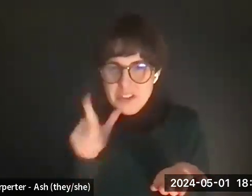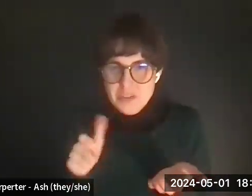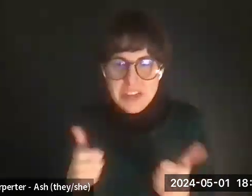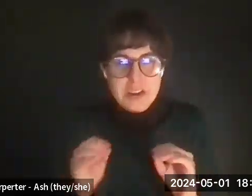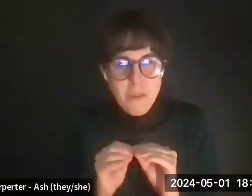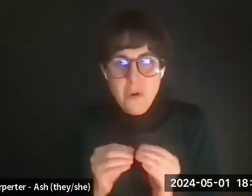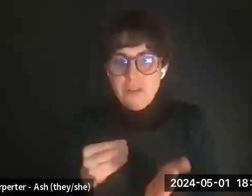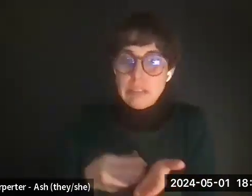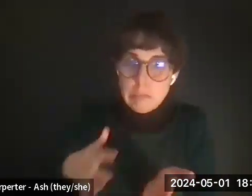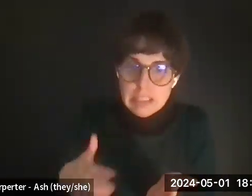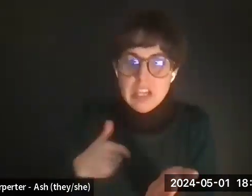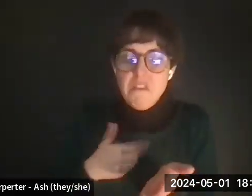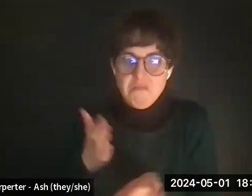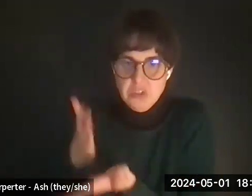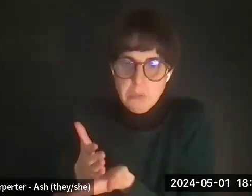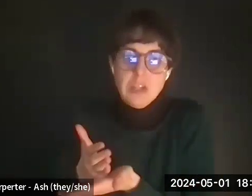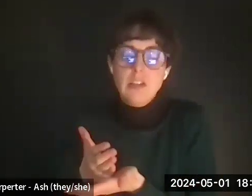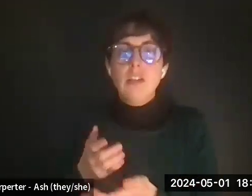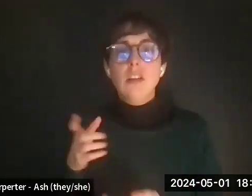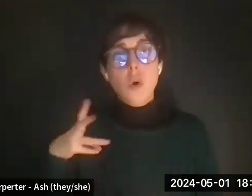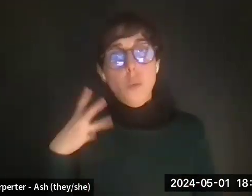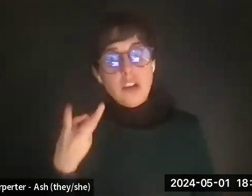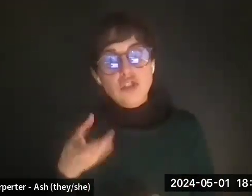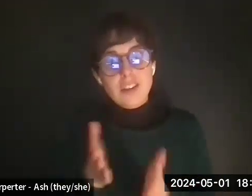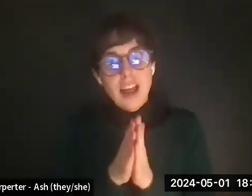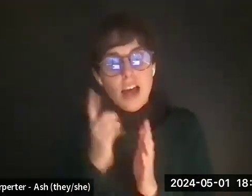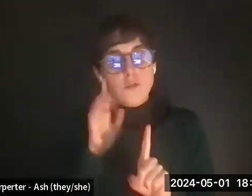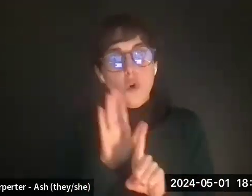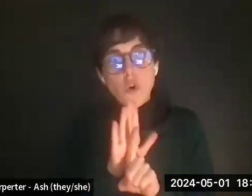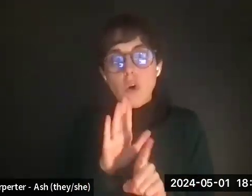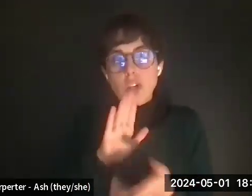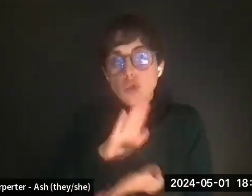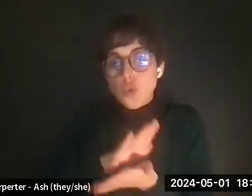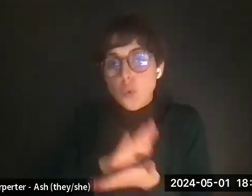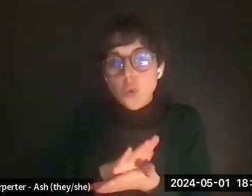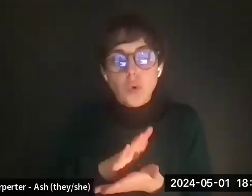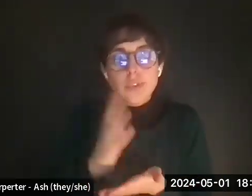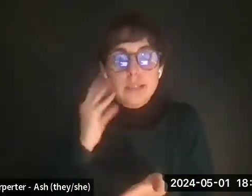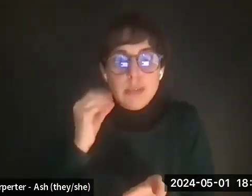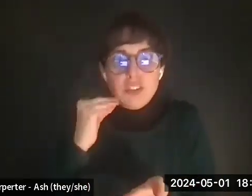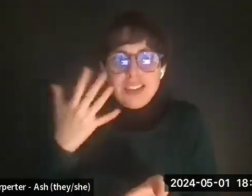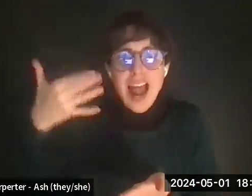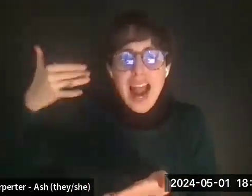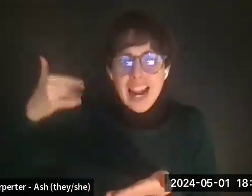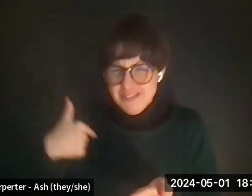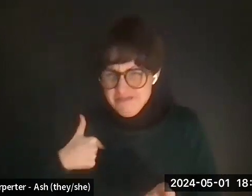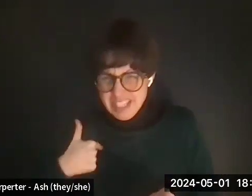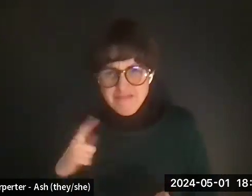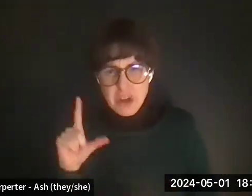for all of your schooling from way back when, which is now over 20 years. So there's no like syllabus to like match some